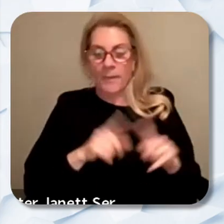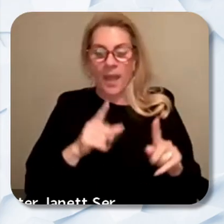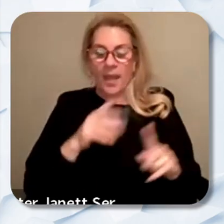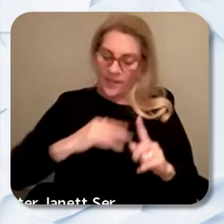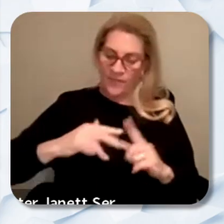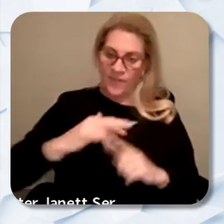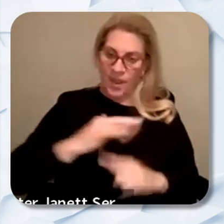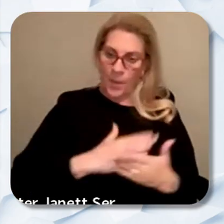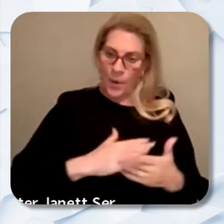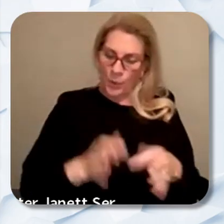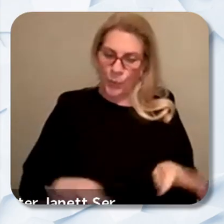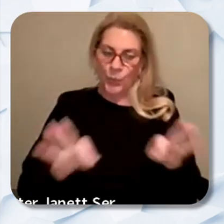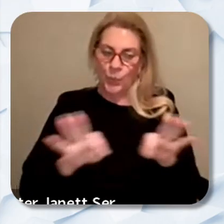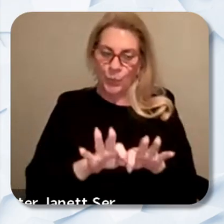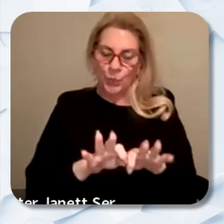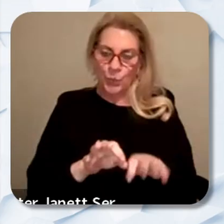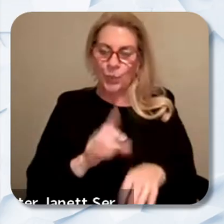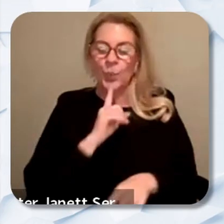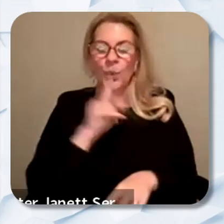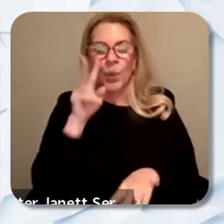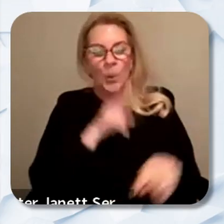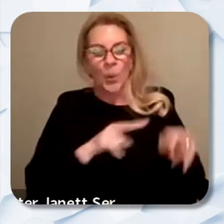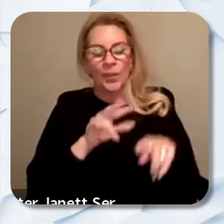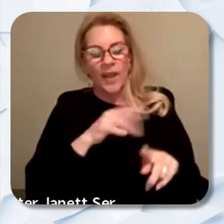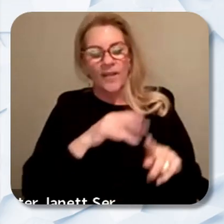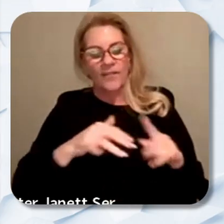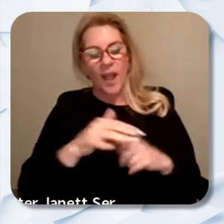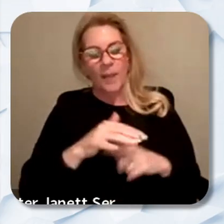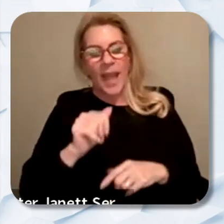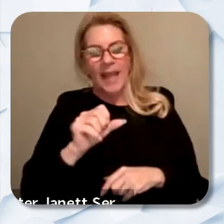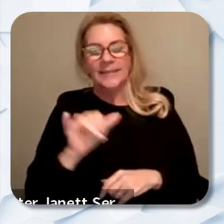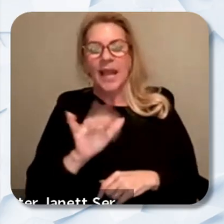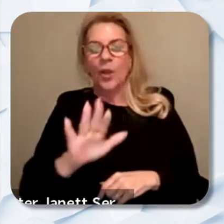piece is crucial. And so really looking at that environment as your third teacher that really